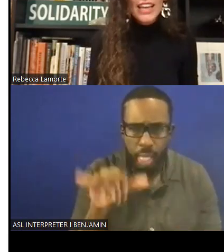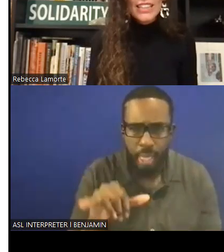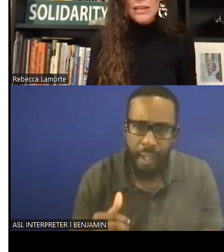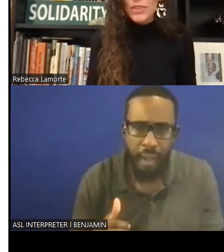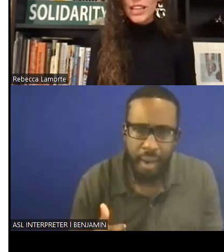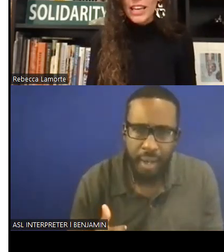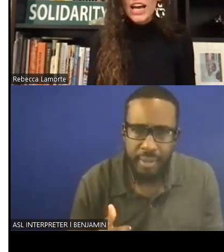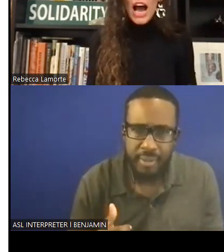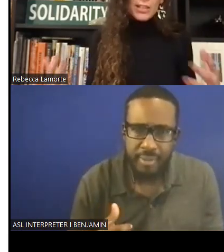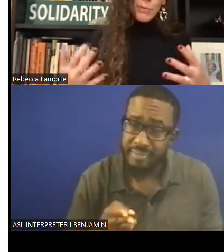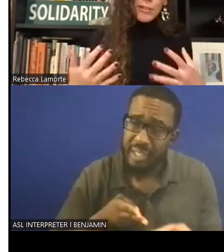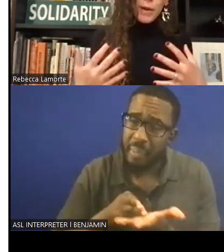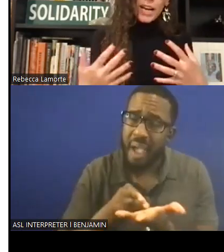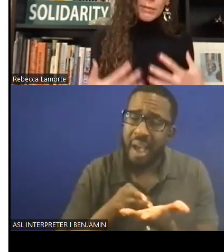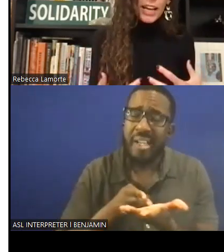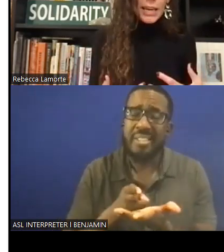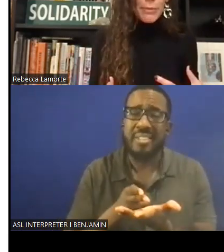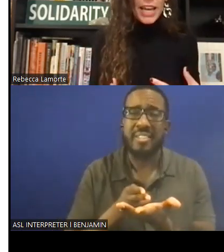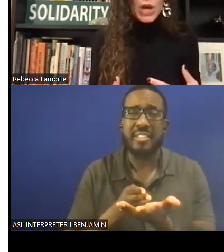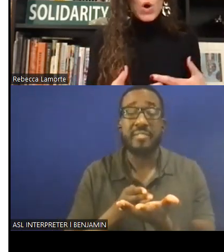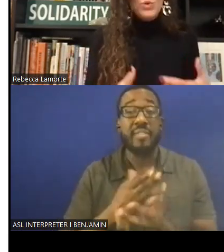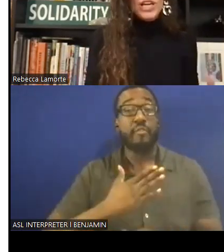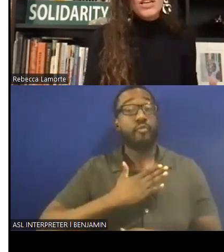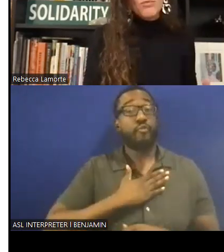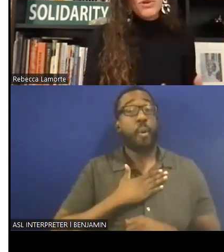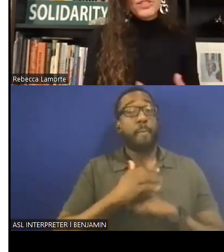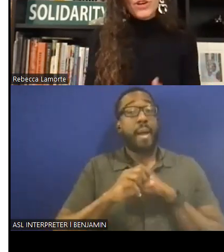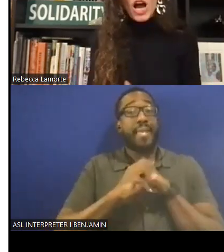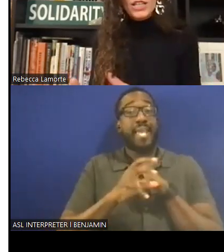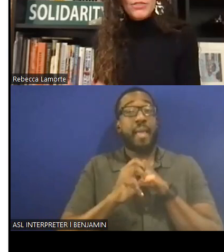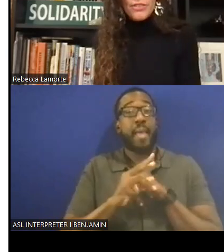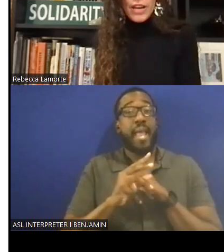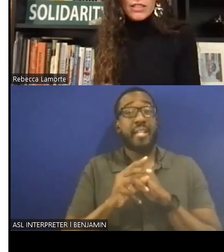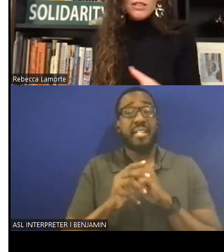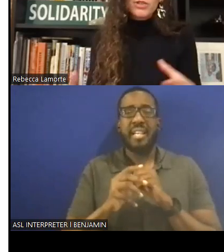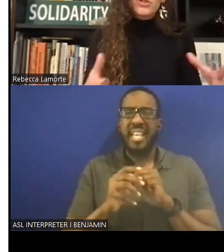And that's something that, to pivot back to my campaign, we had a number of different kinds of events similar